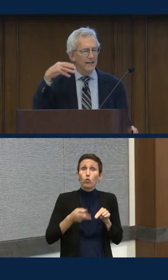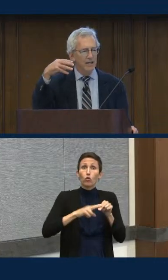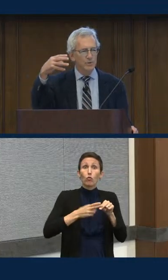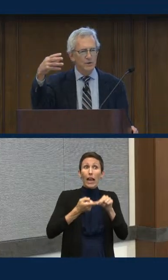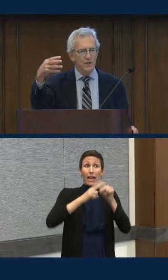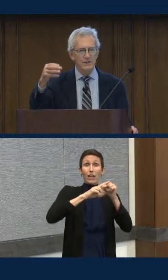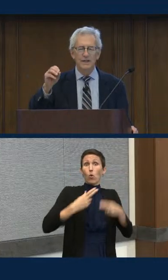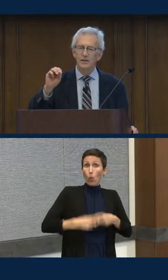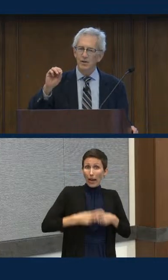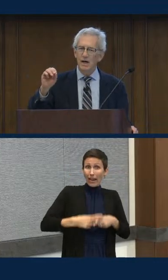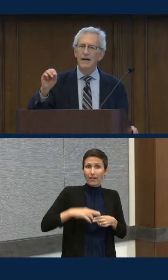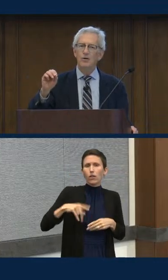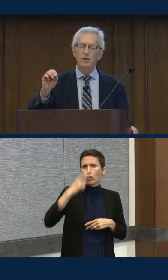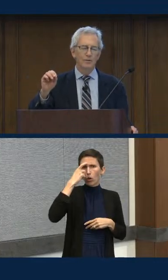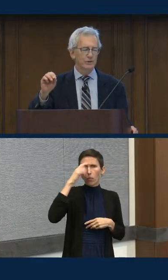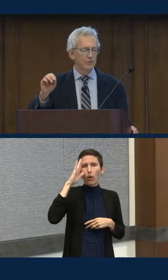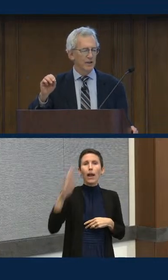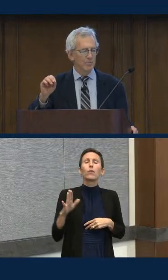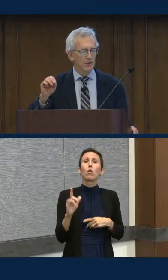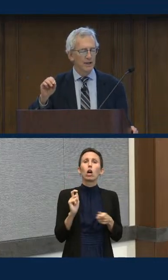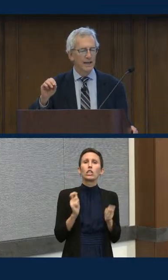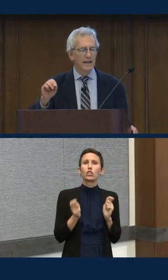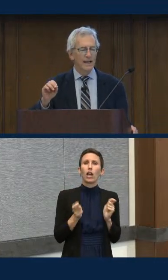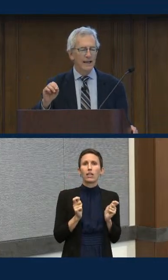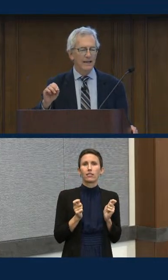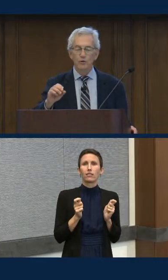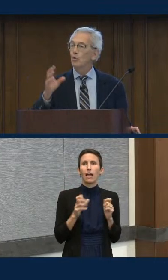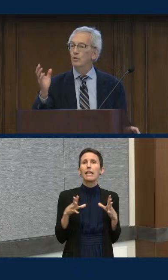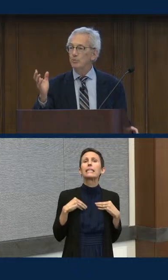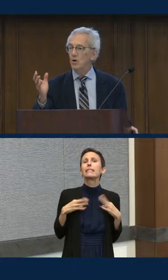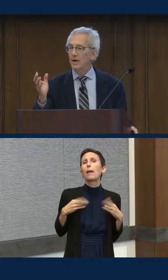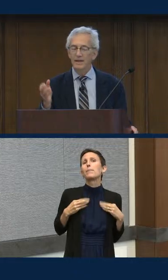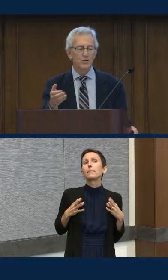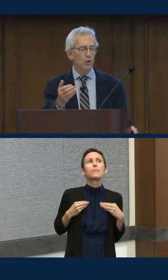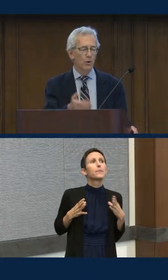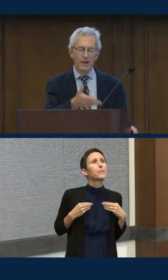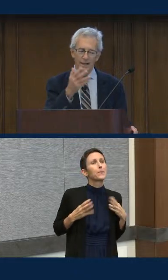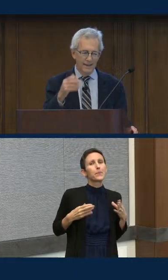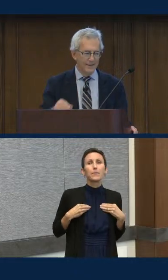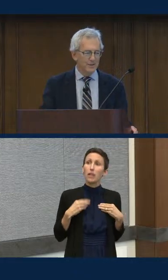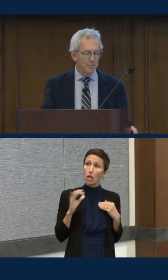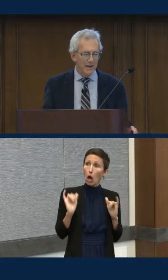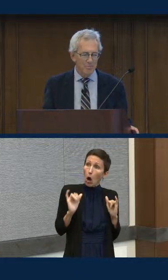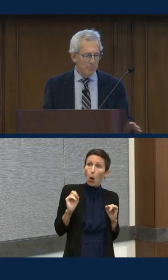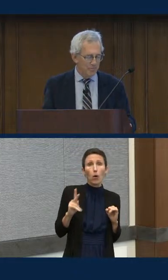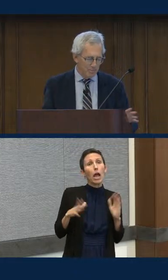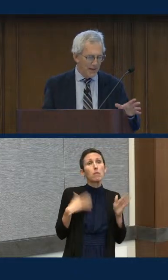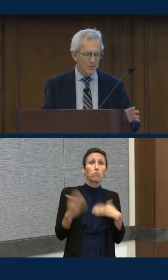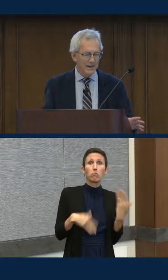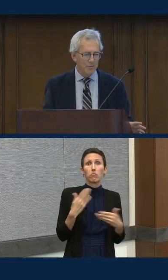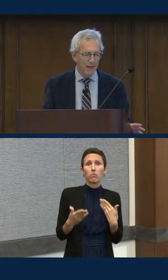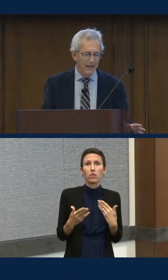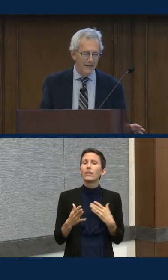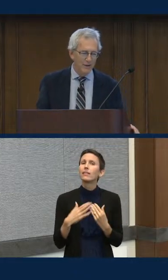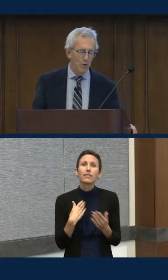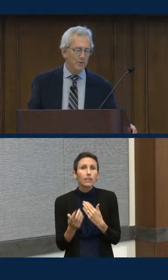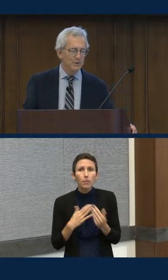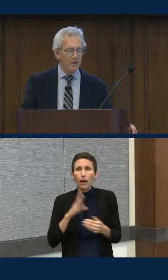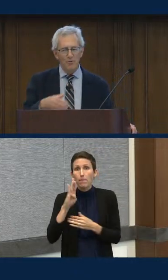the higher levels of leptin and you don't respond. And so